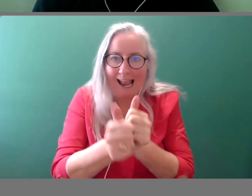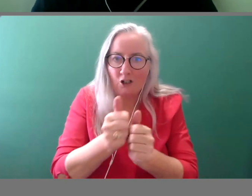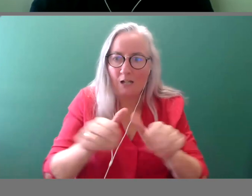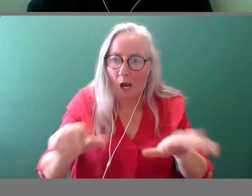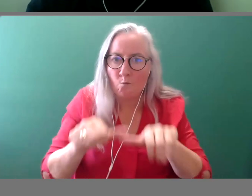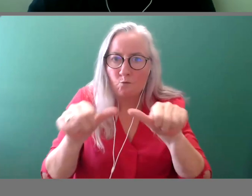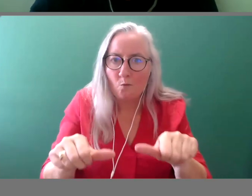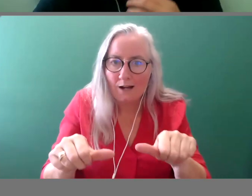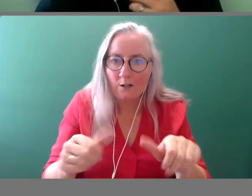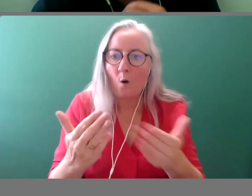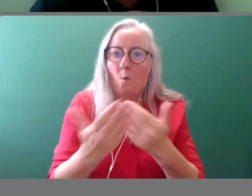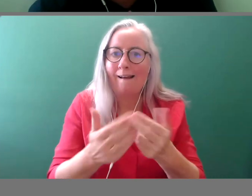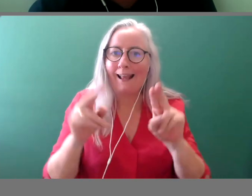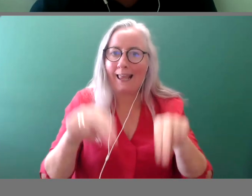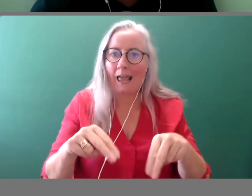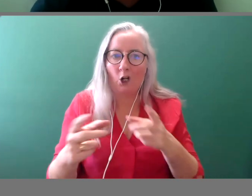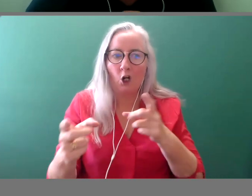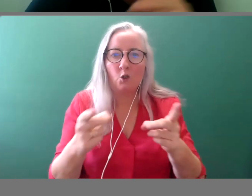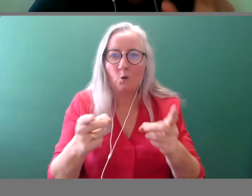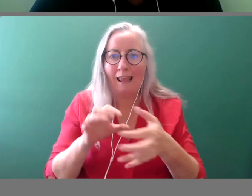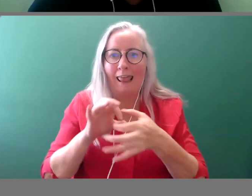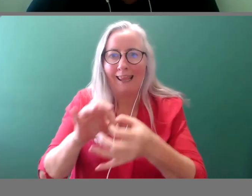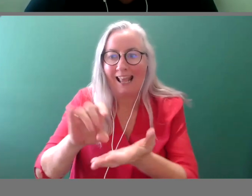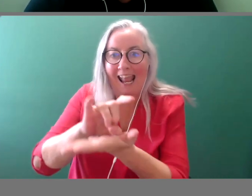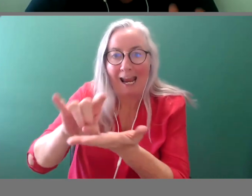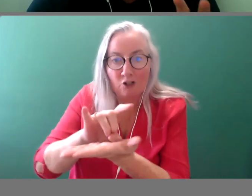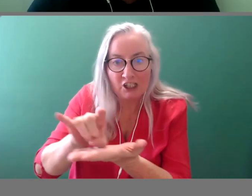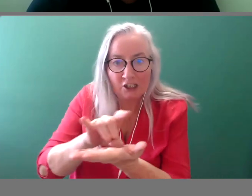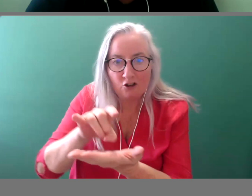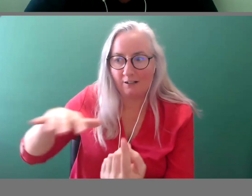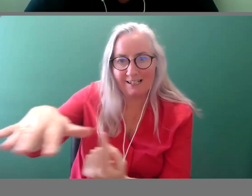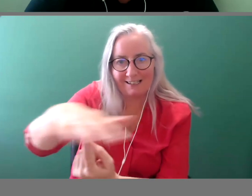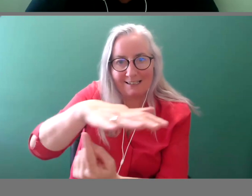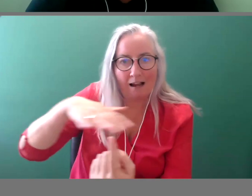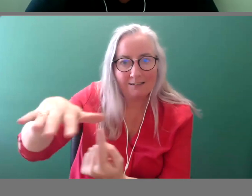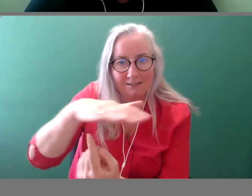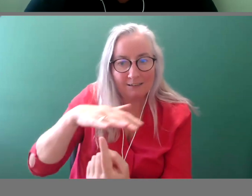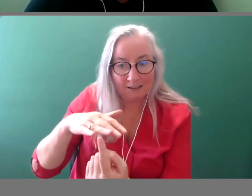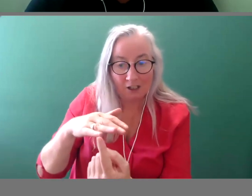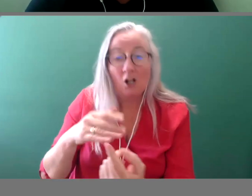and what can be delivered in a heritage site. Fully acknowledging that heritage sites are